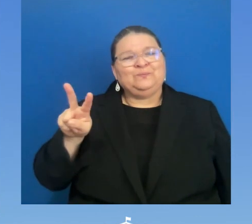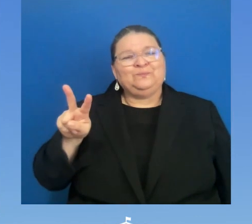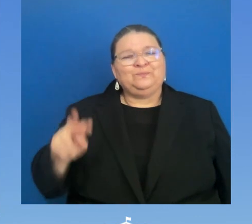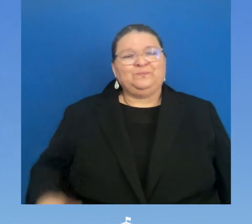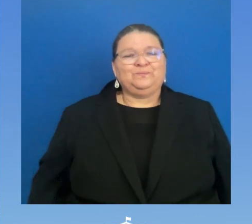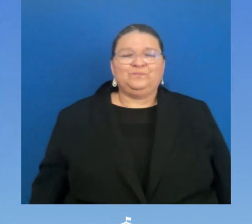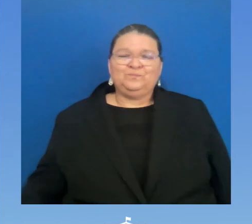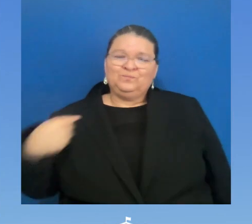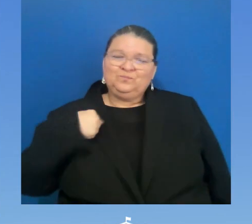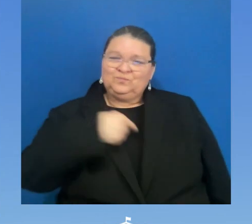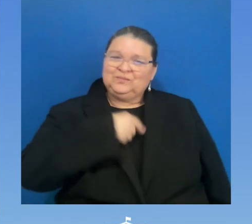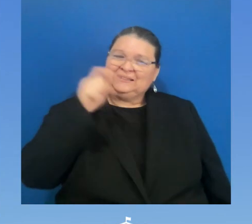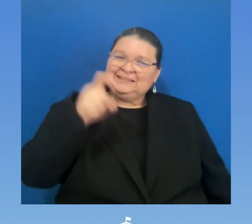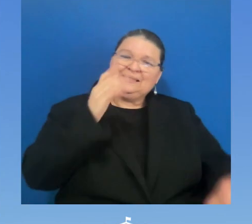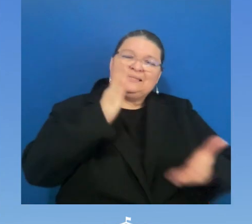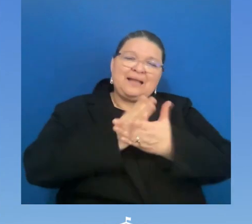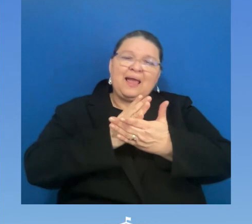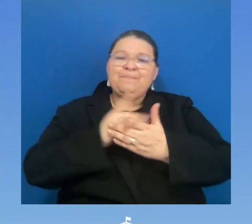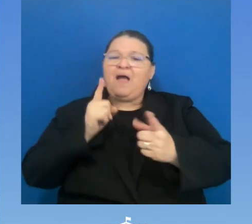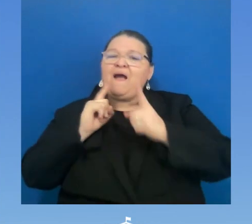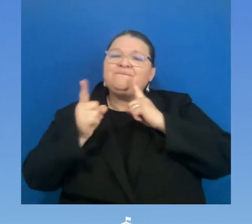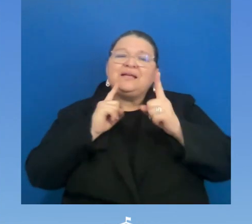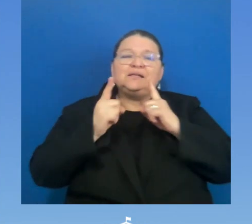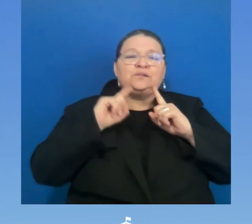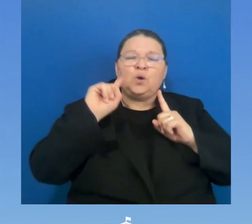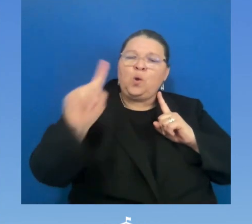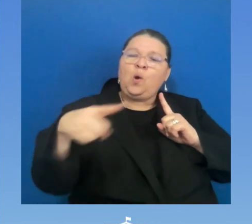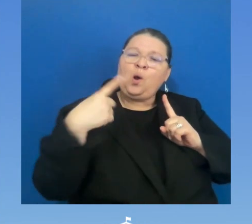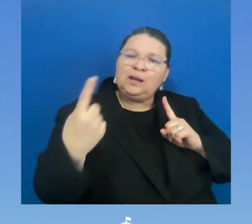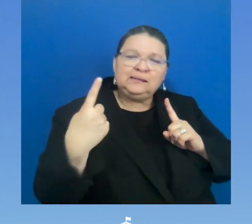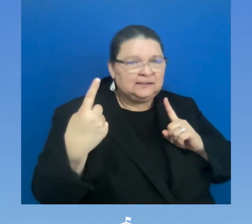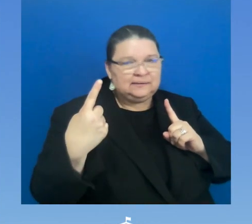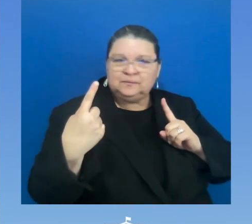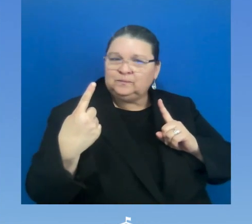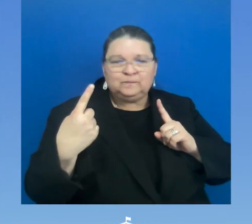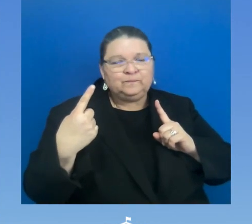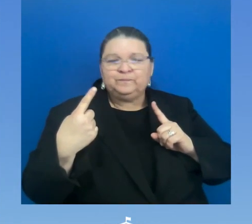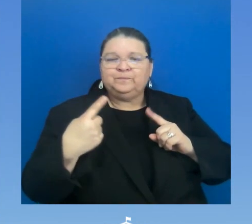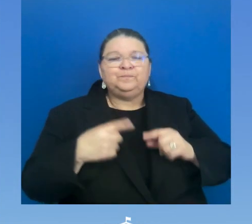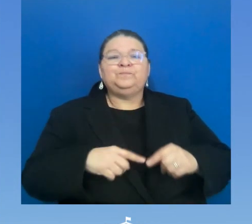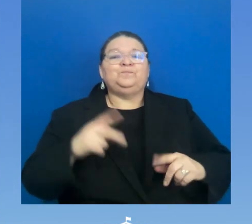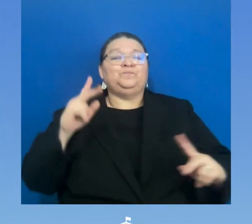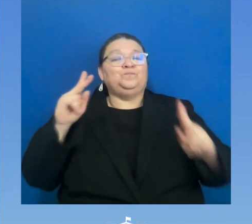and people need to react to the stories you're hearing. So again, thank you very much and again to the soccer team. You guys are awesome. Thank you.